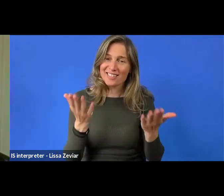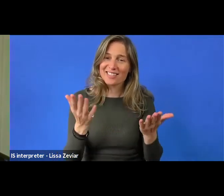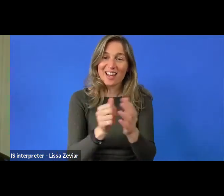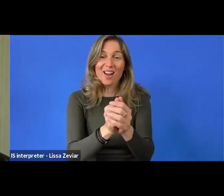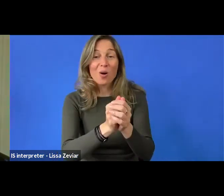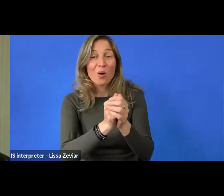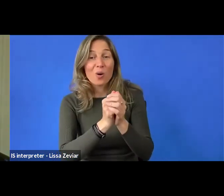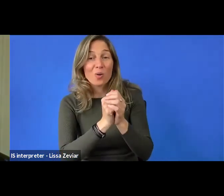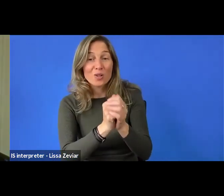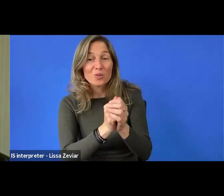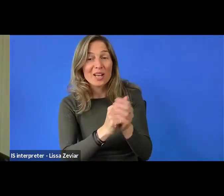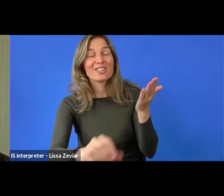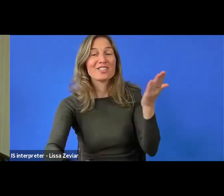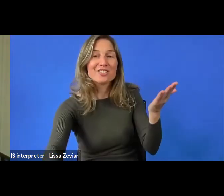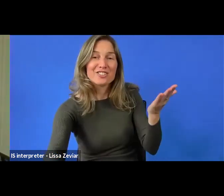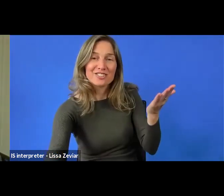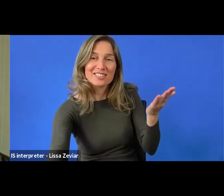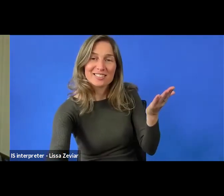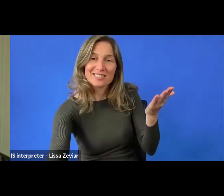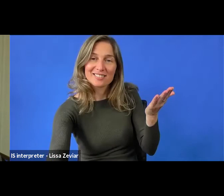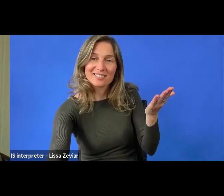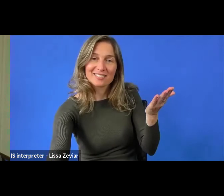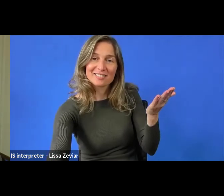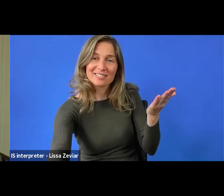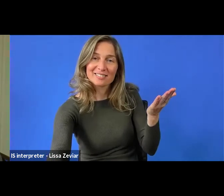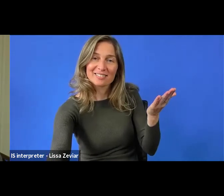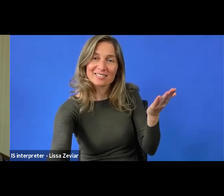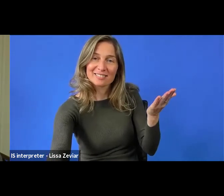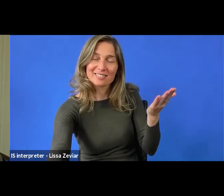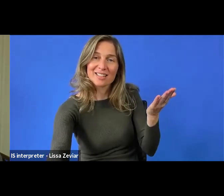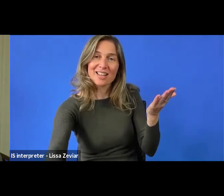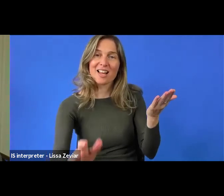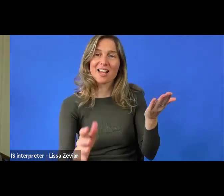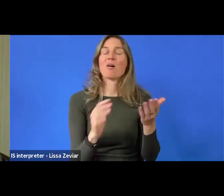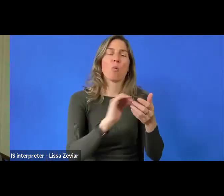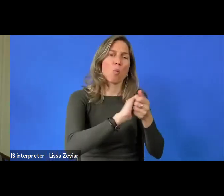for organizing this important meeting and important reflection